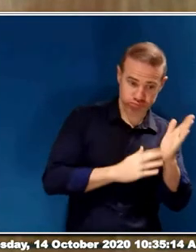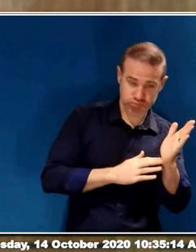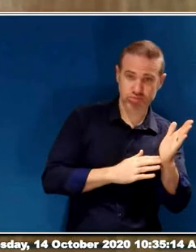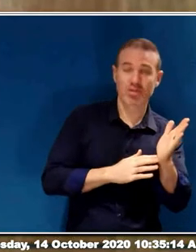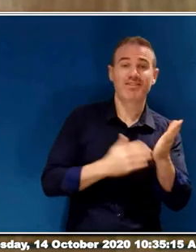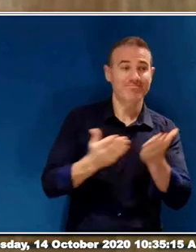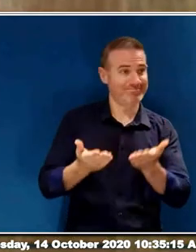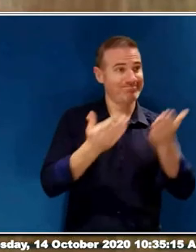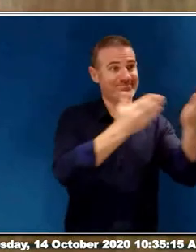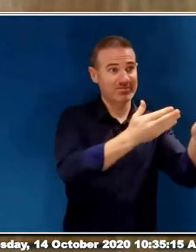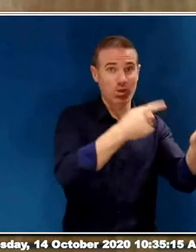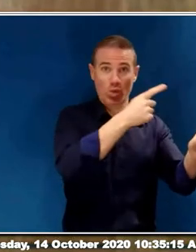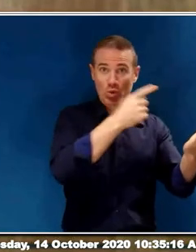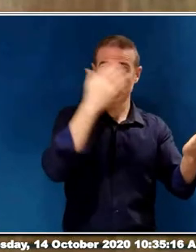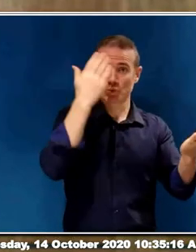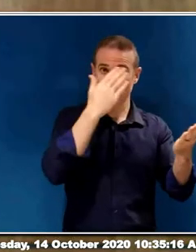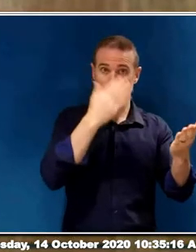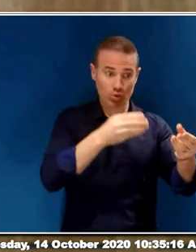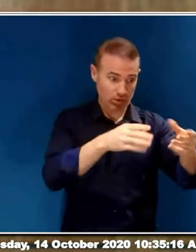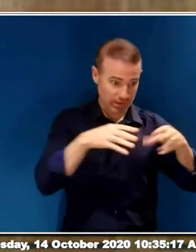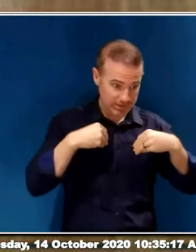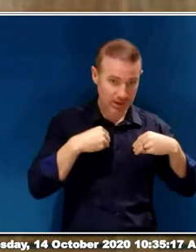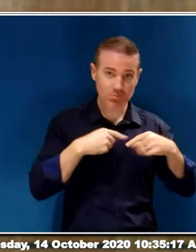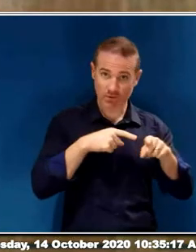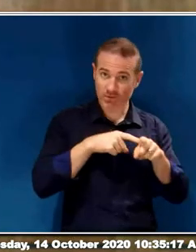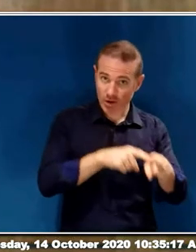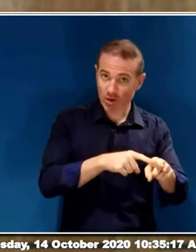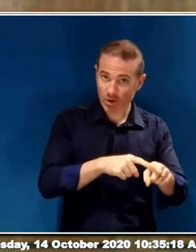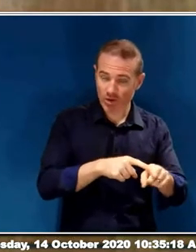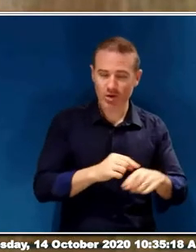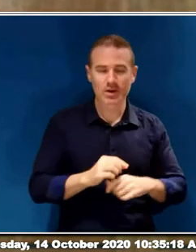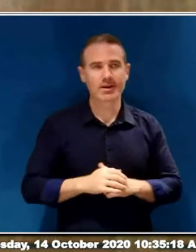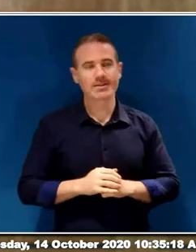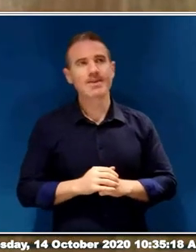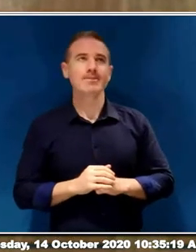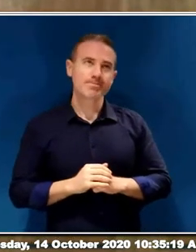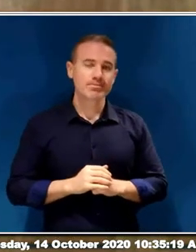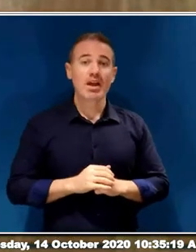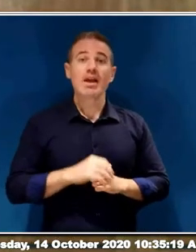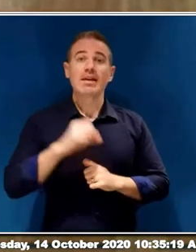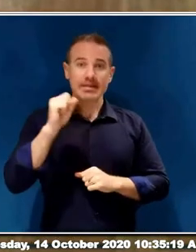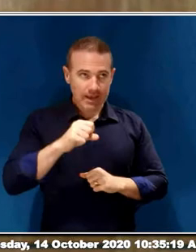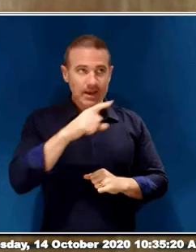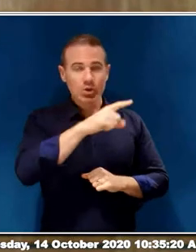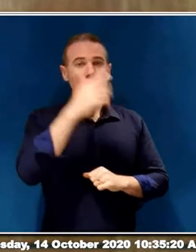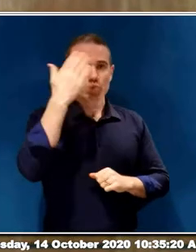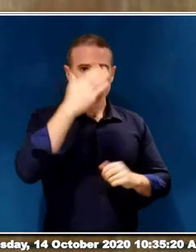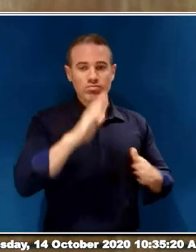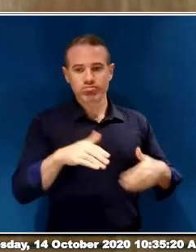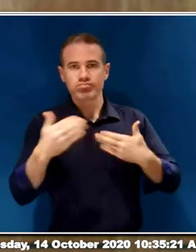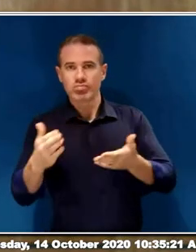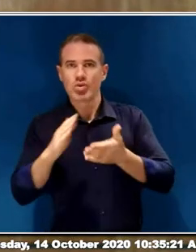Look, they certainly provided a hokki stool and the noise cancelling headphones.